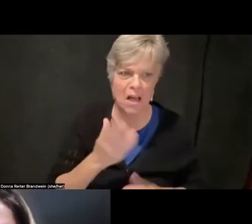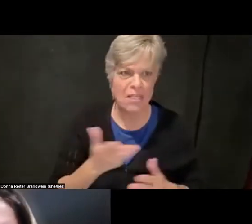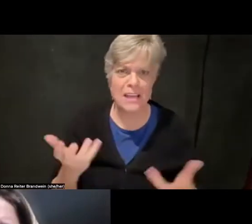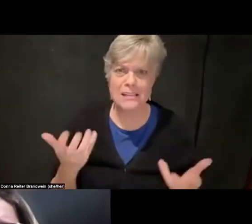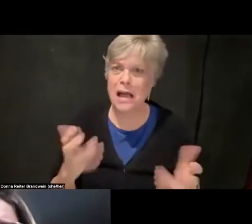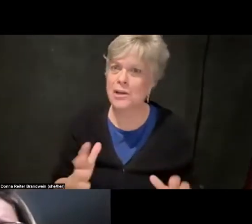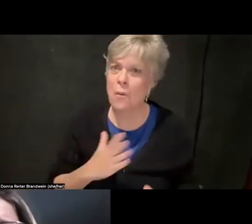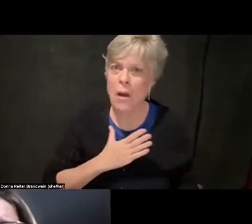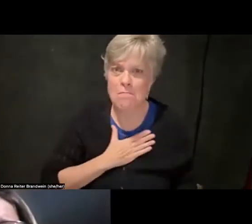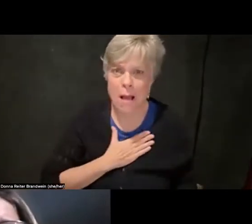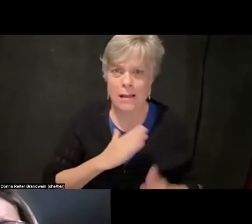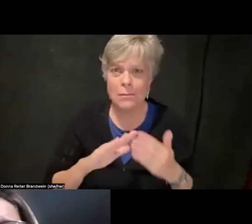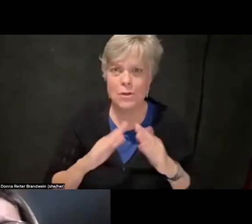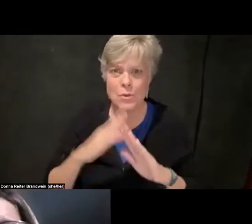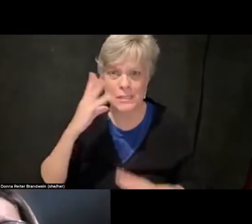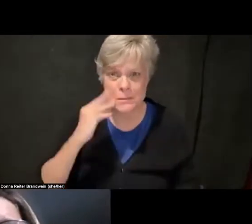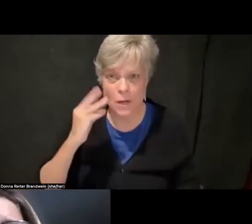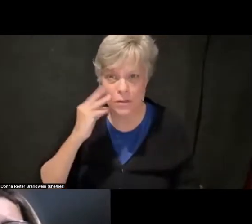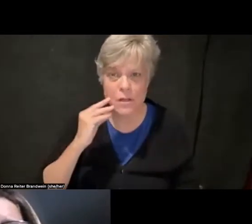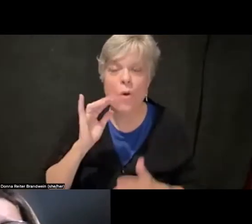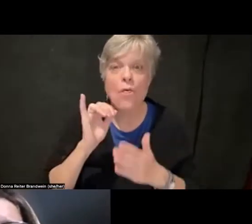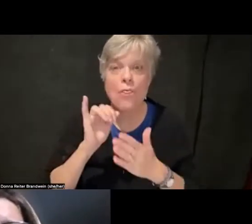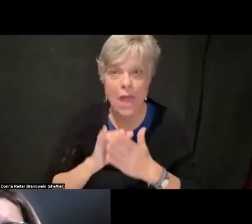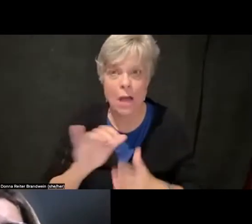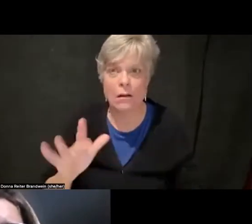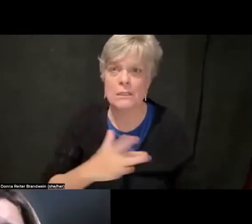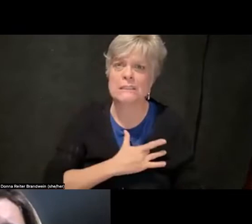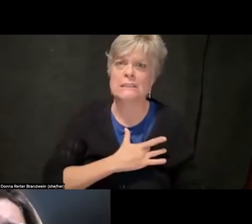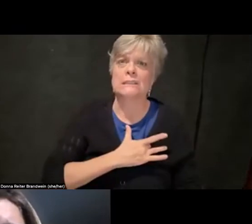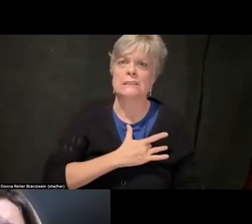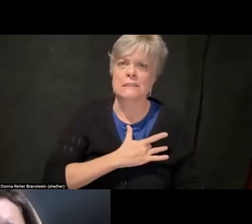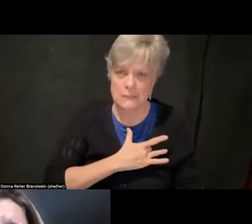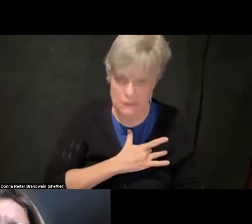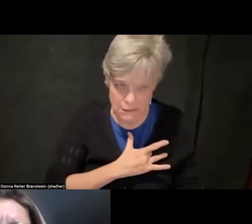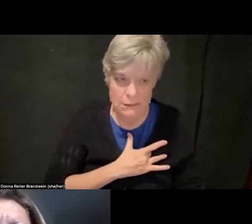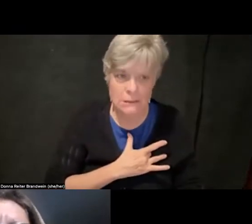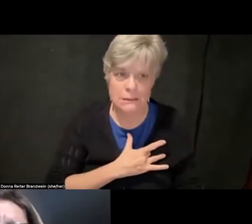So I feel like that was, I wouldn't say maybe a barrier,